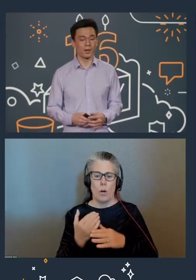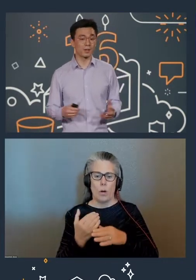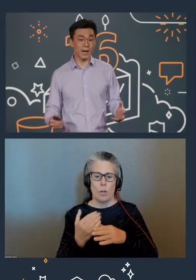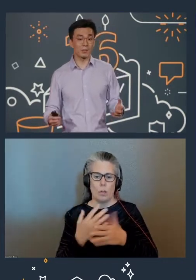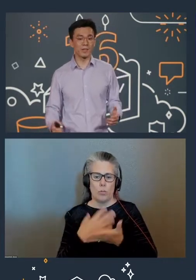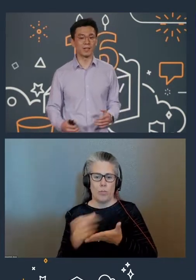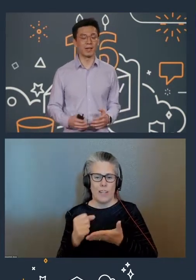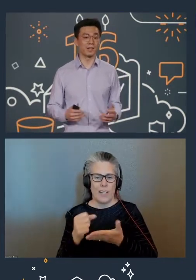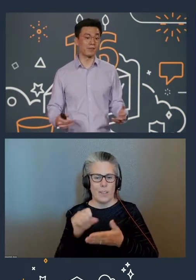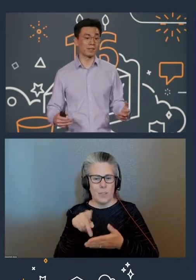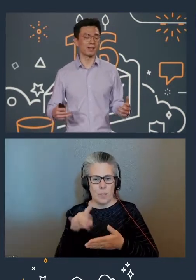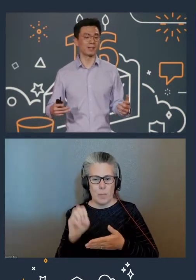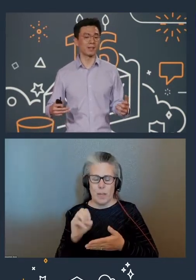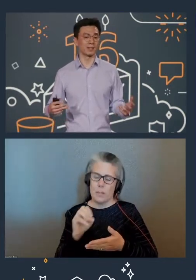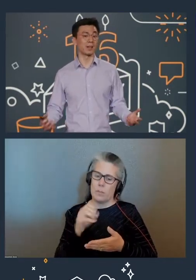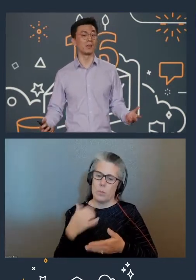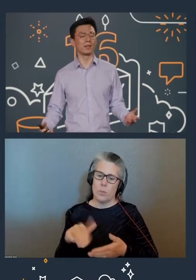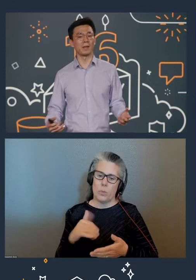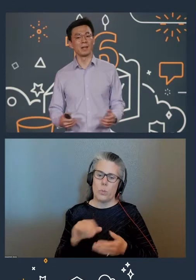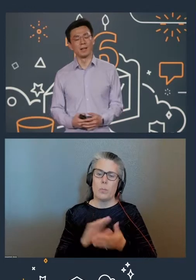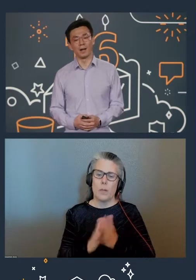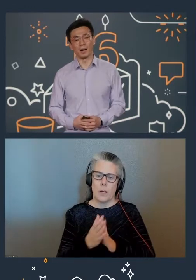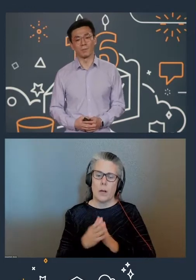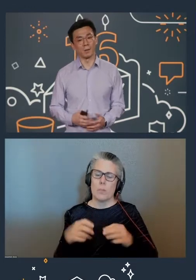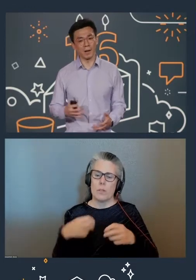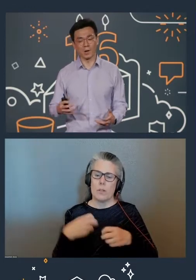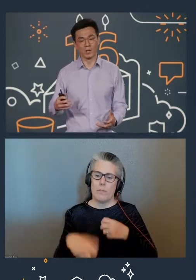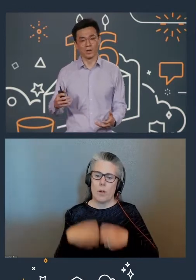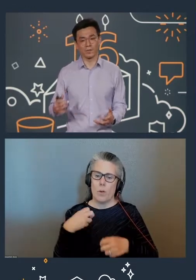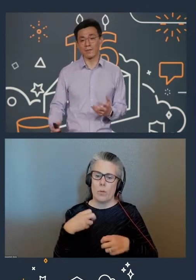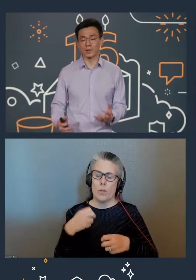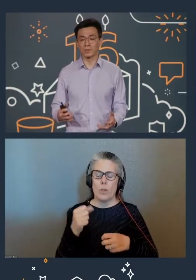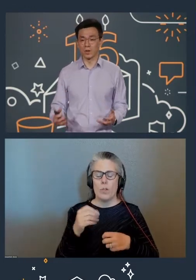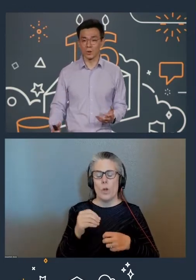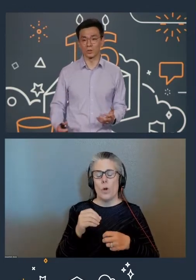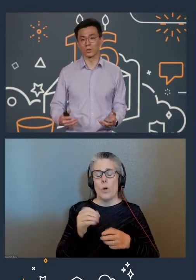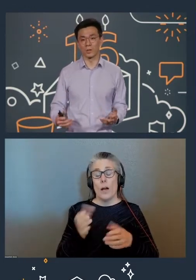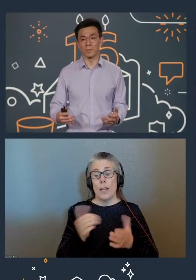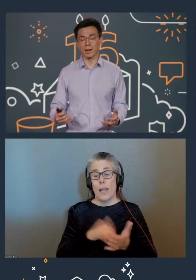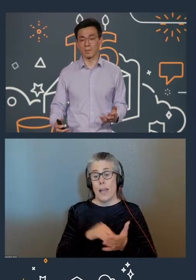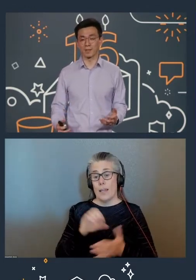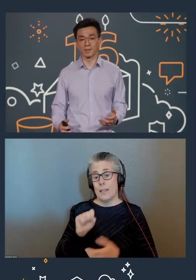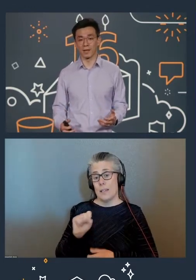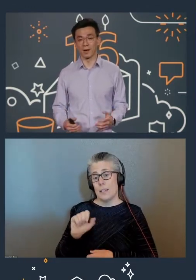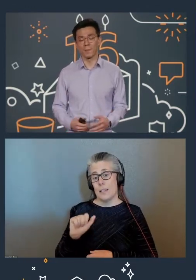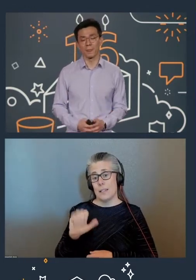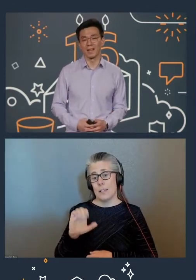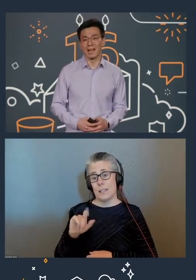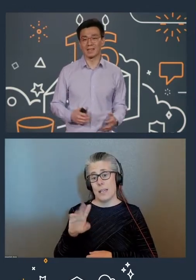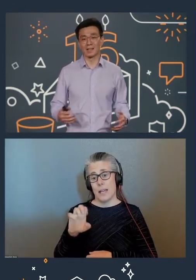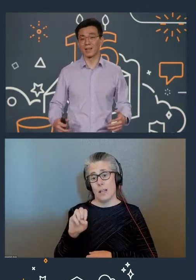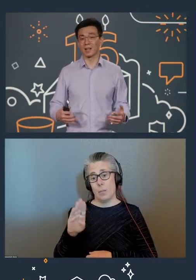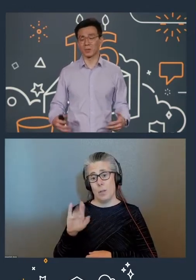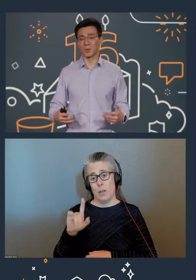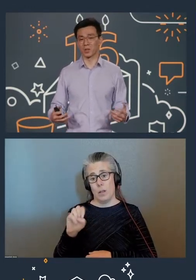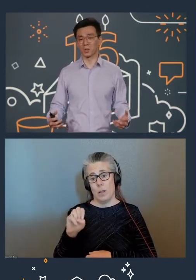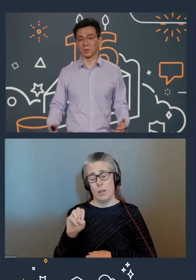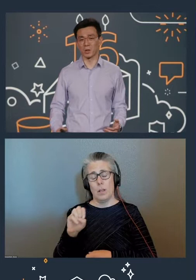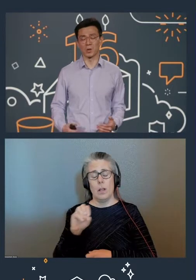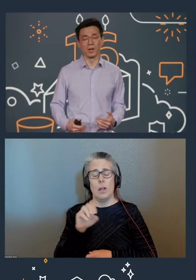And on top of it, HDFS has a scaling limit. About 5,000 nodes or 20 petabytes of data. As data continue to explode,